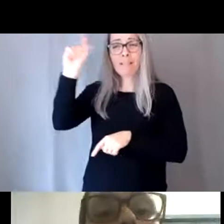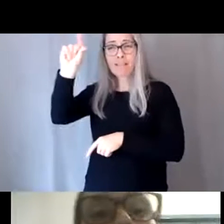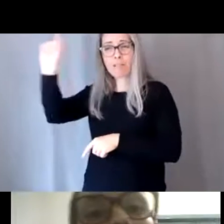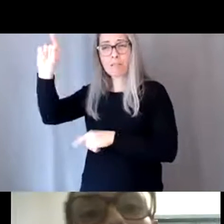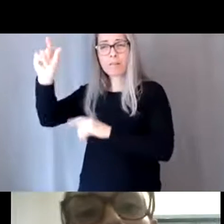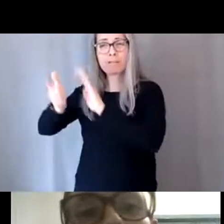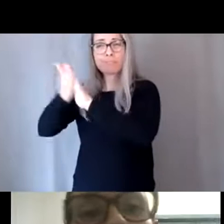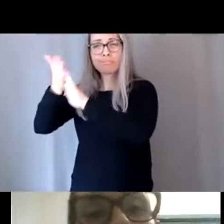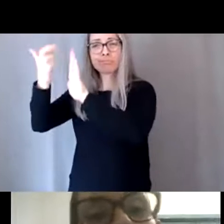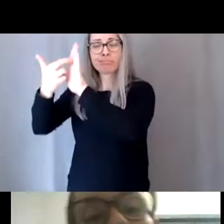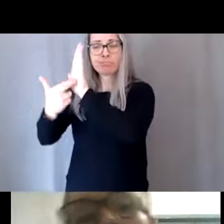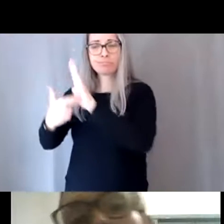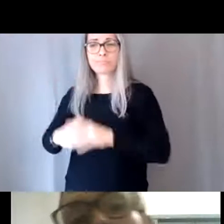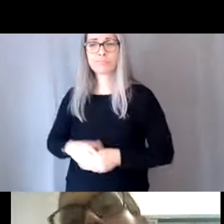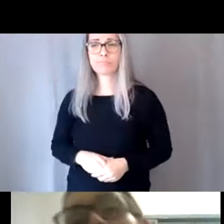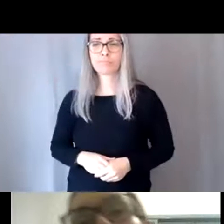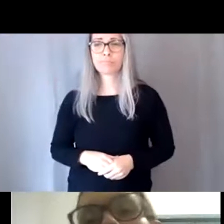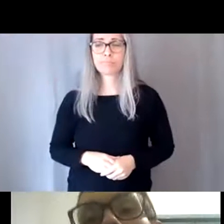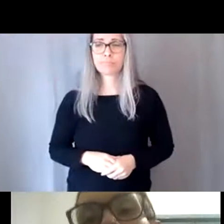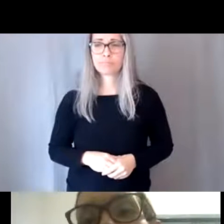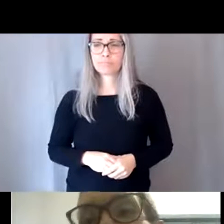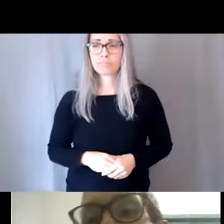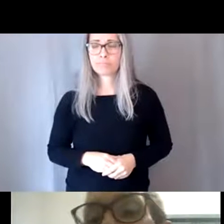preparing its a thing that